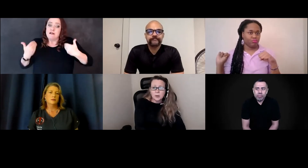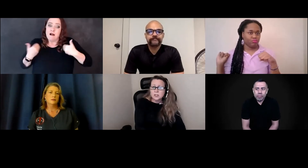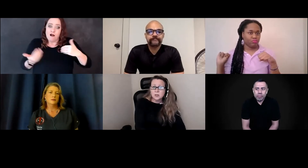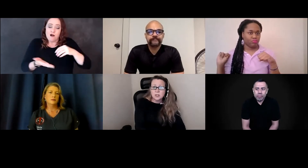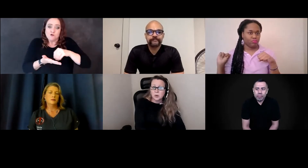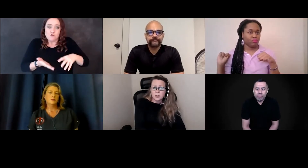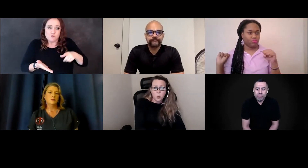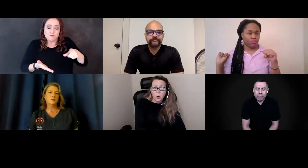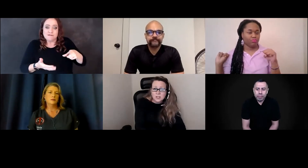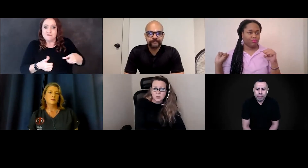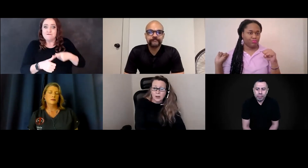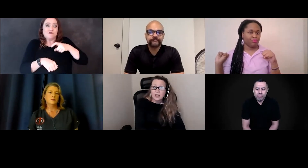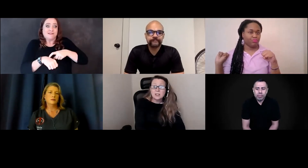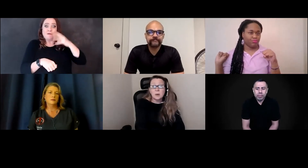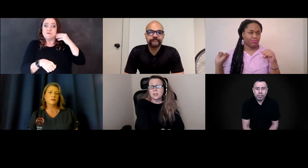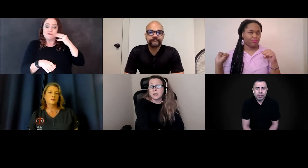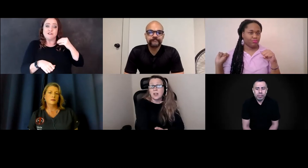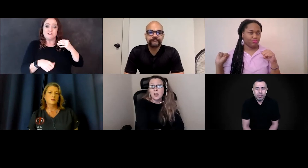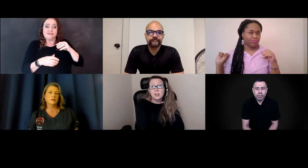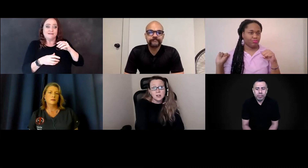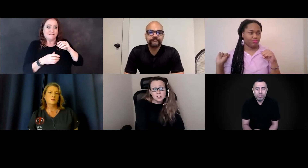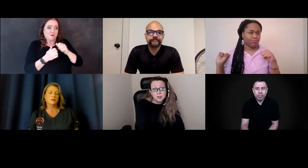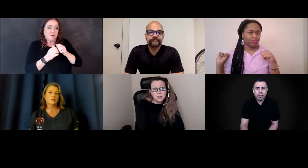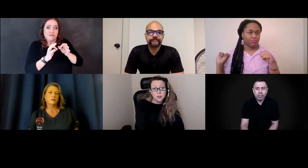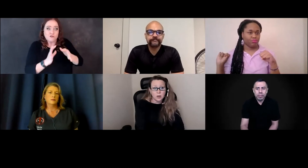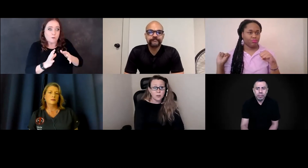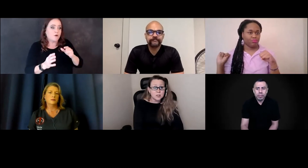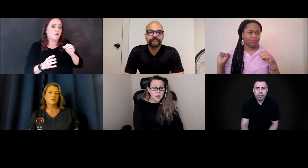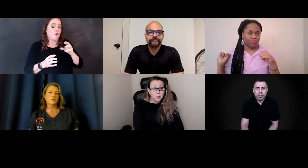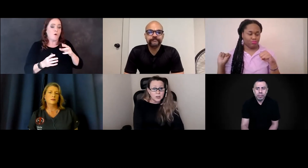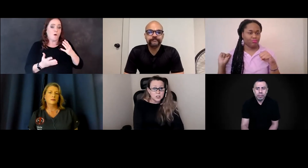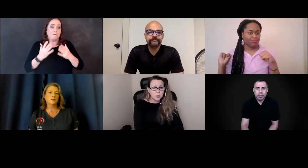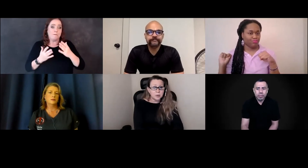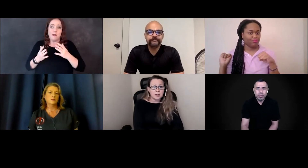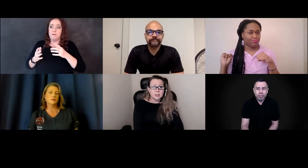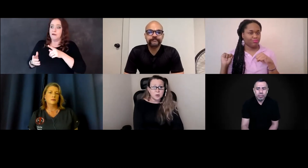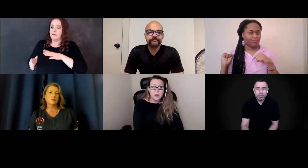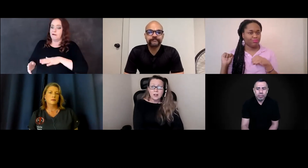So many students don't even want to do that. Especially young students or their first time with an interpreter in a classroom.